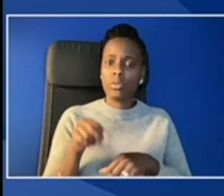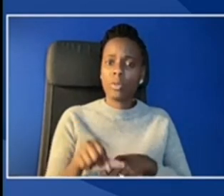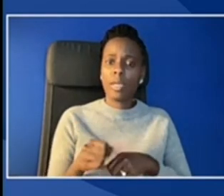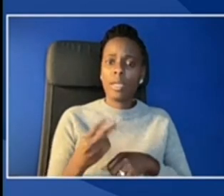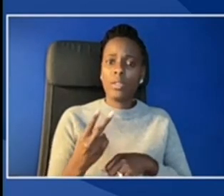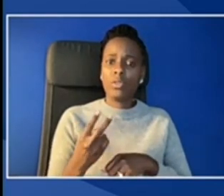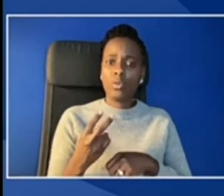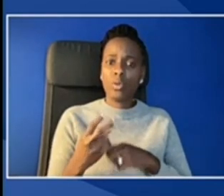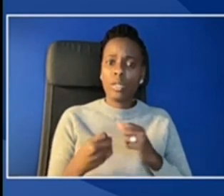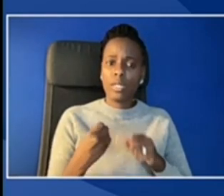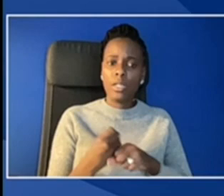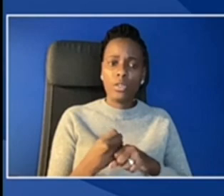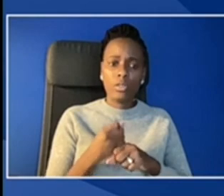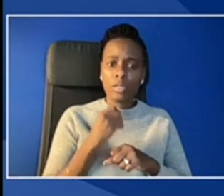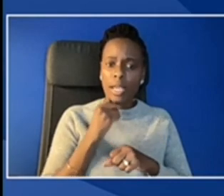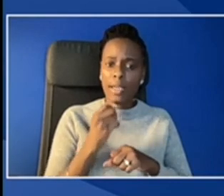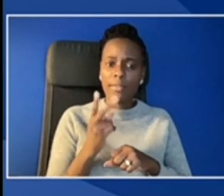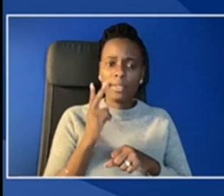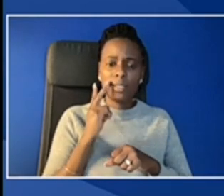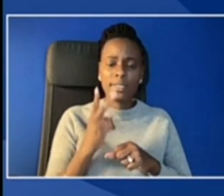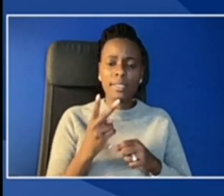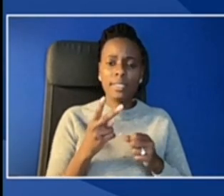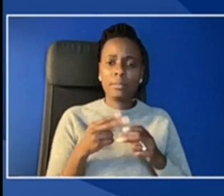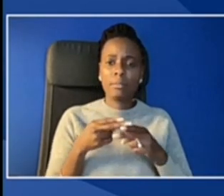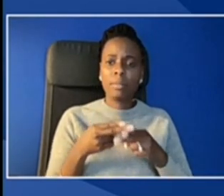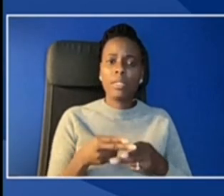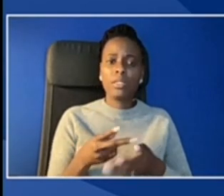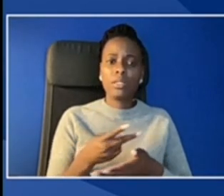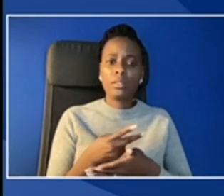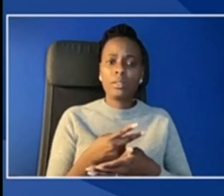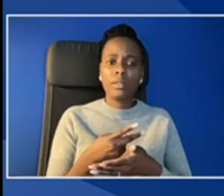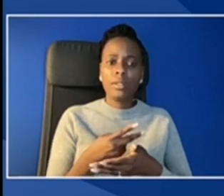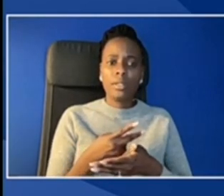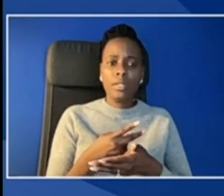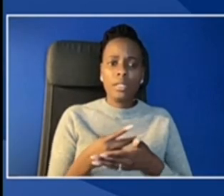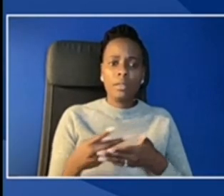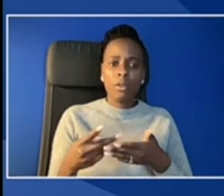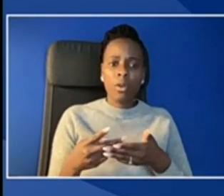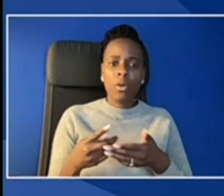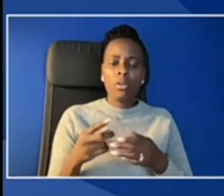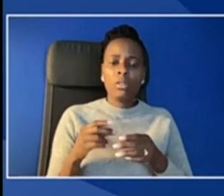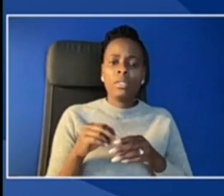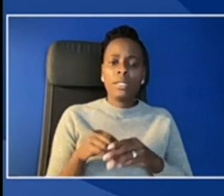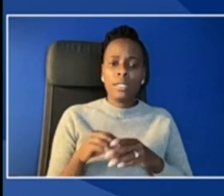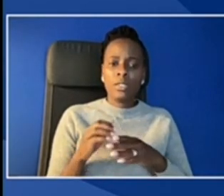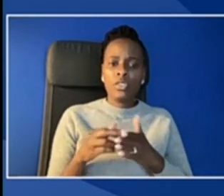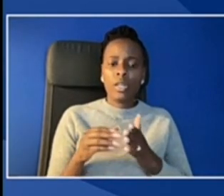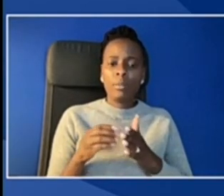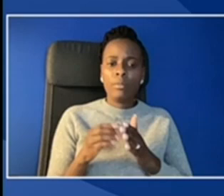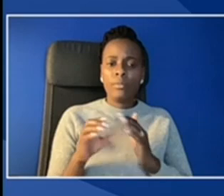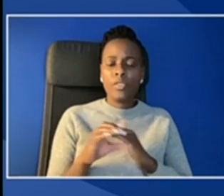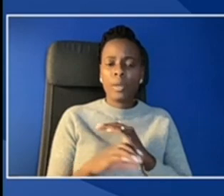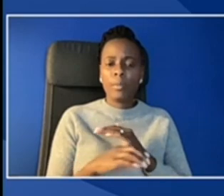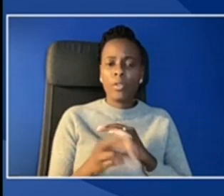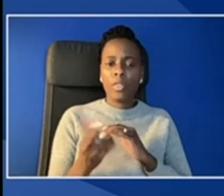chapter 13 barrels that were left out of all waivers and not- and in all mentions of forgiveness and even in this new rulemaking committee.